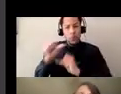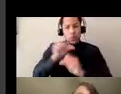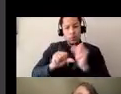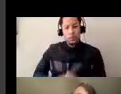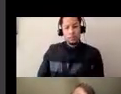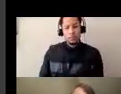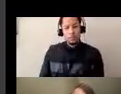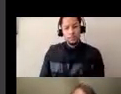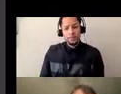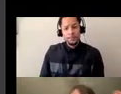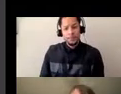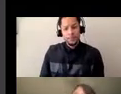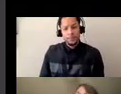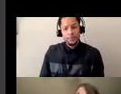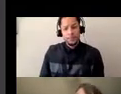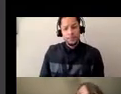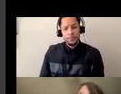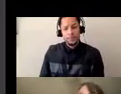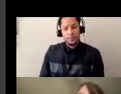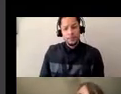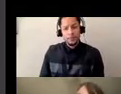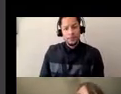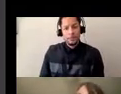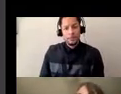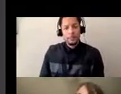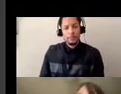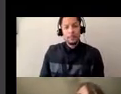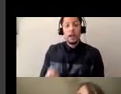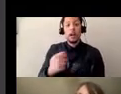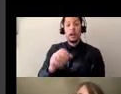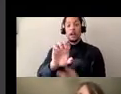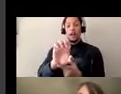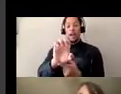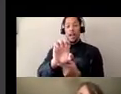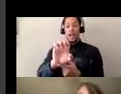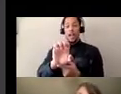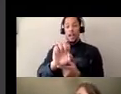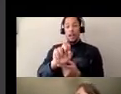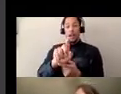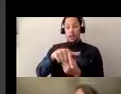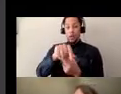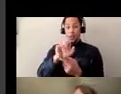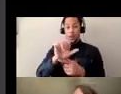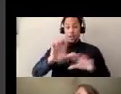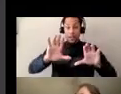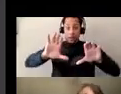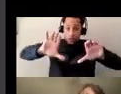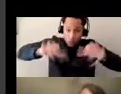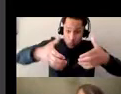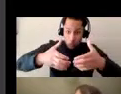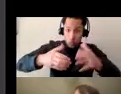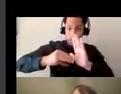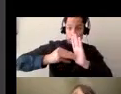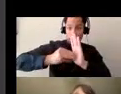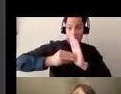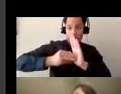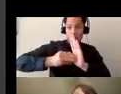Equity in a collective impact model also often includes community and these kinds of cross